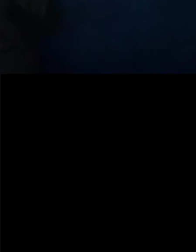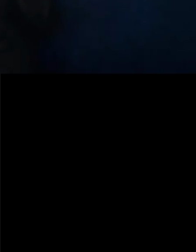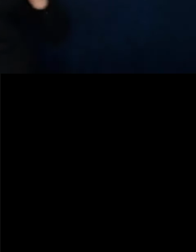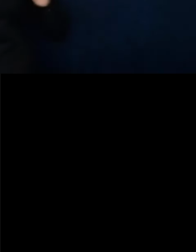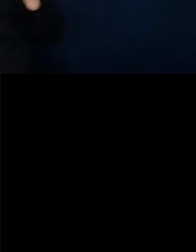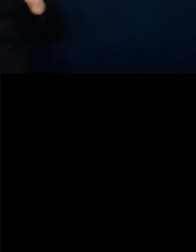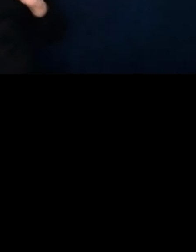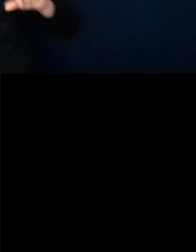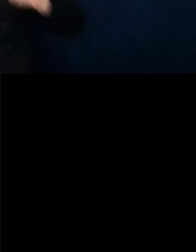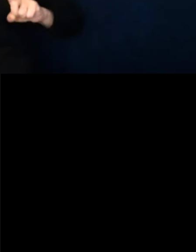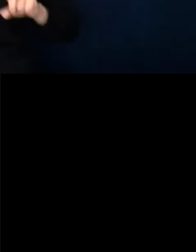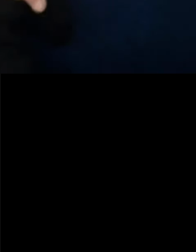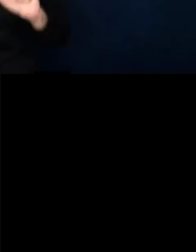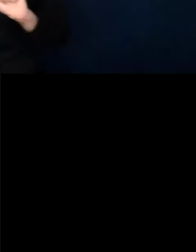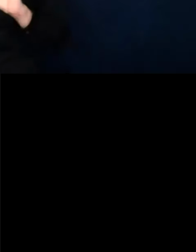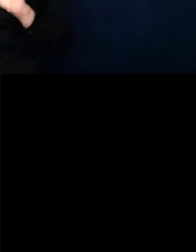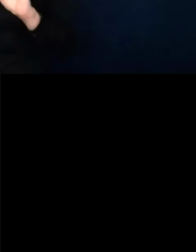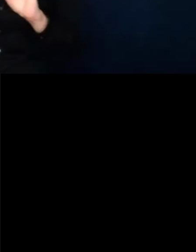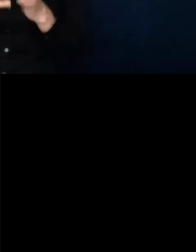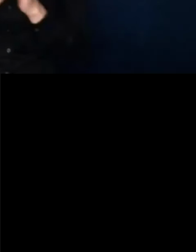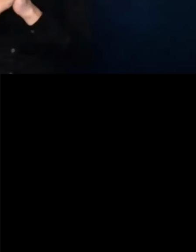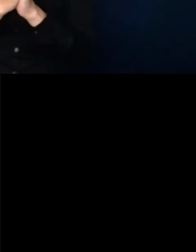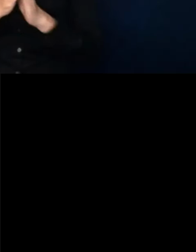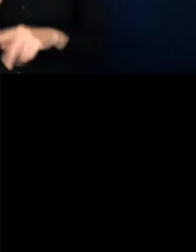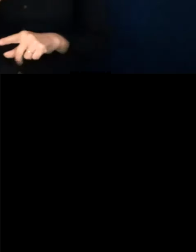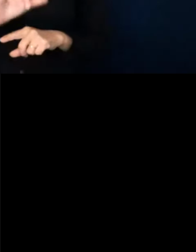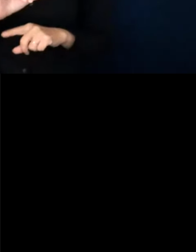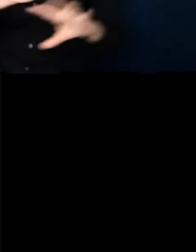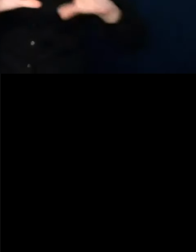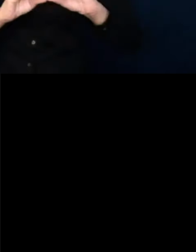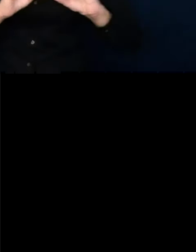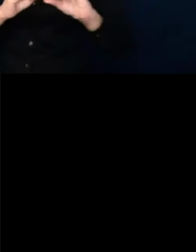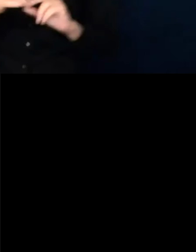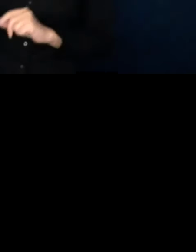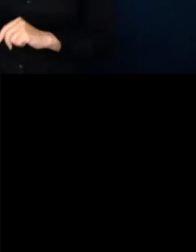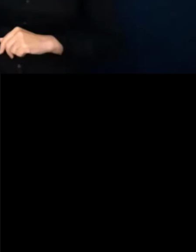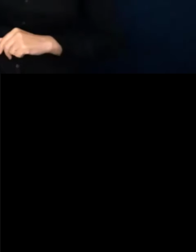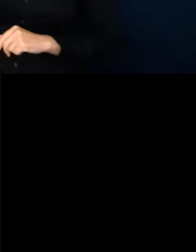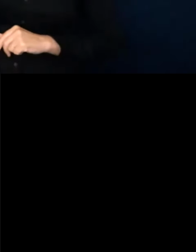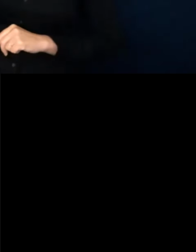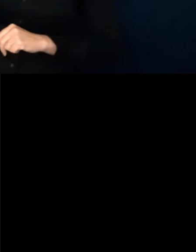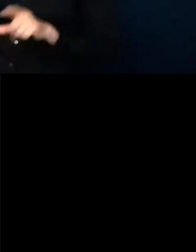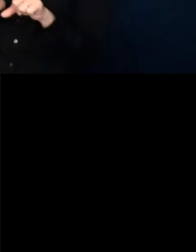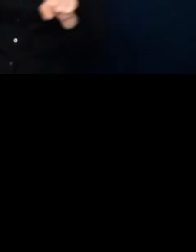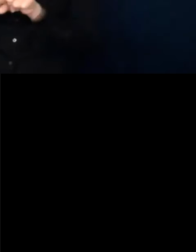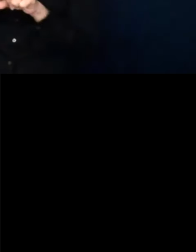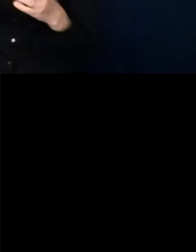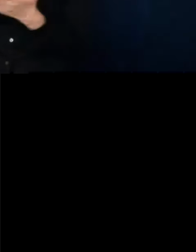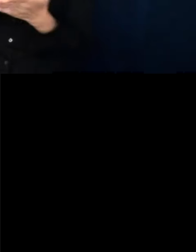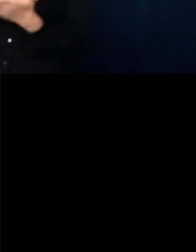Or you can use the meeting request form, that is on that same page to set up a one-on-one meeting with me,